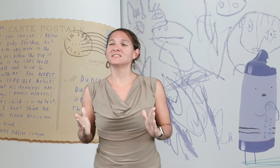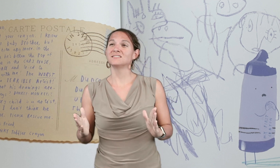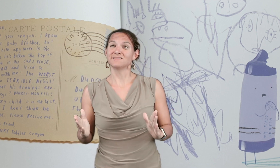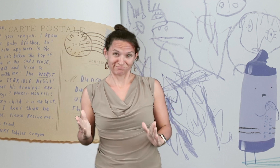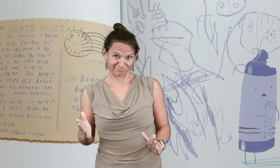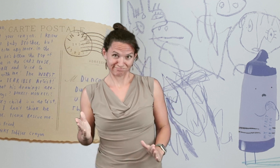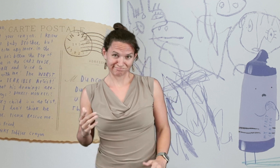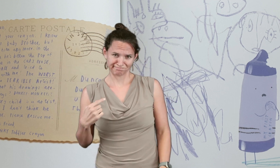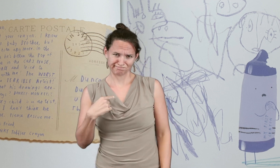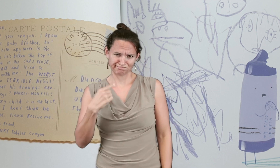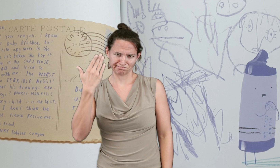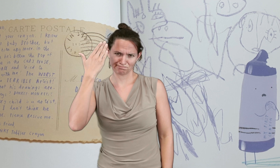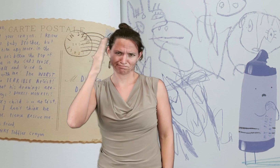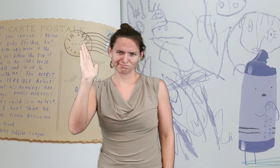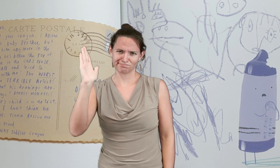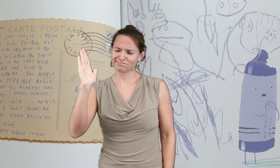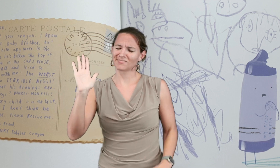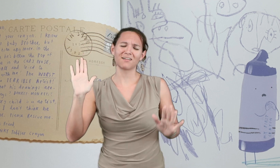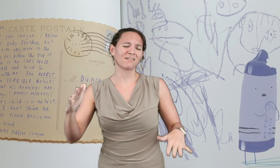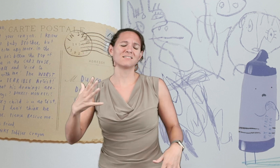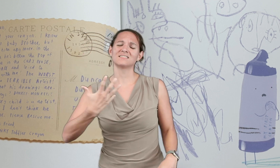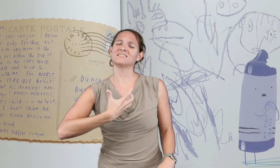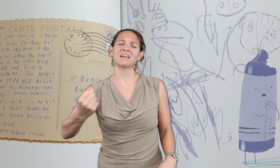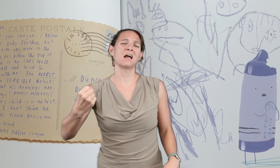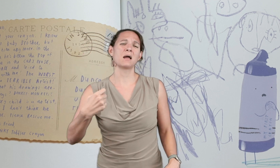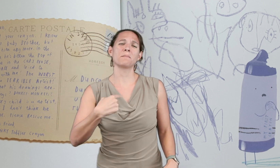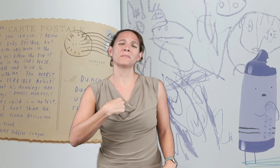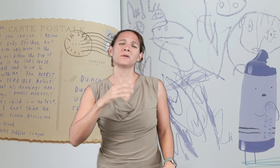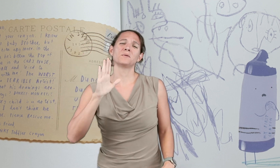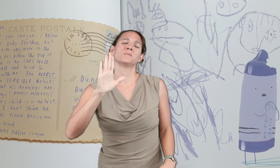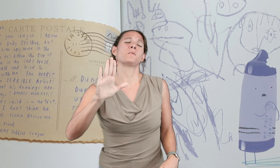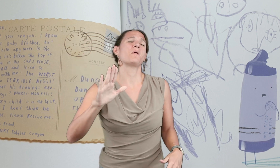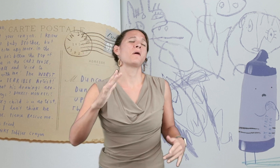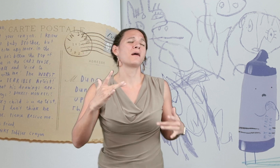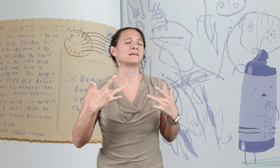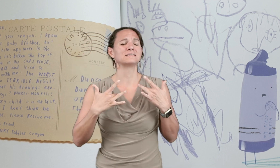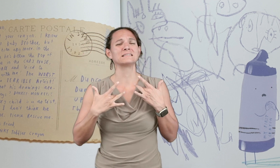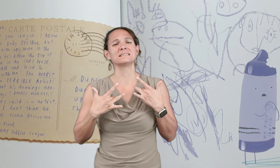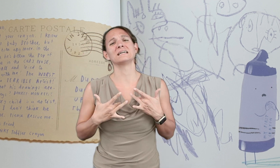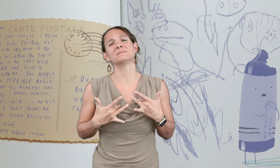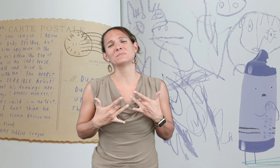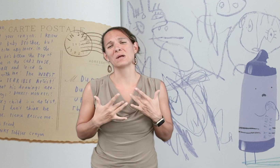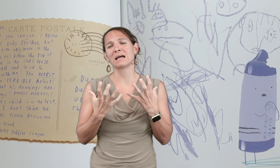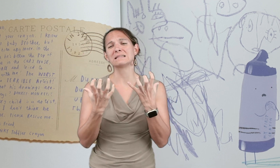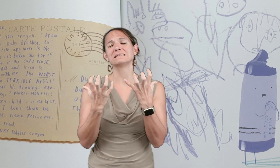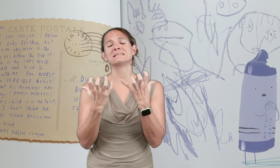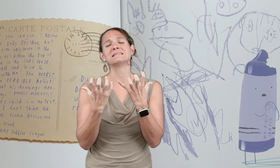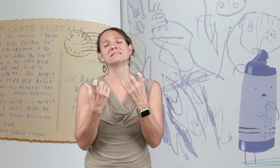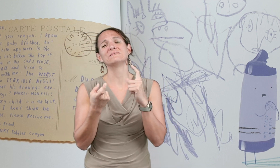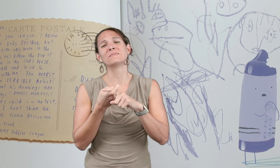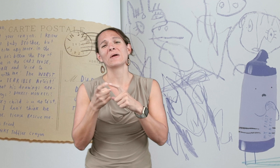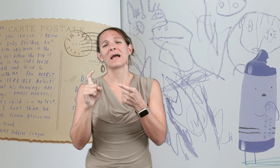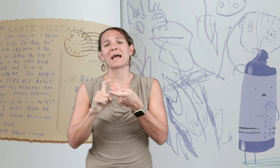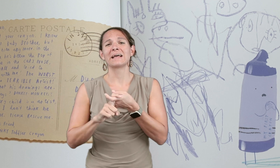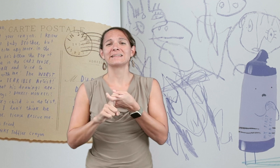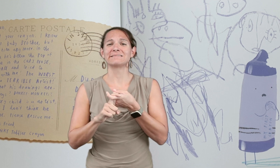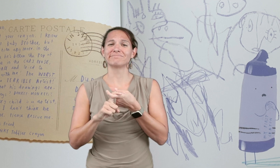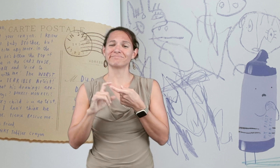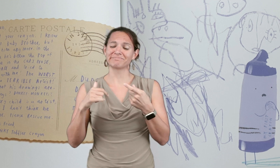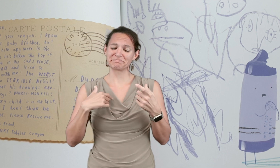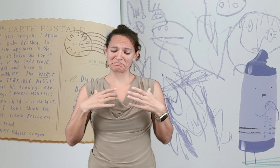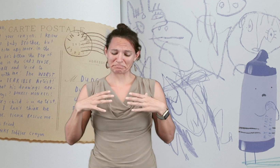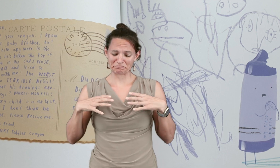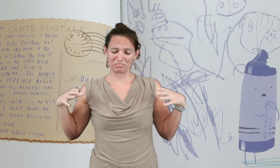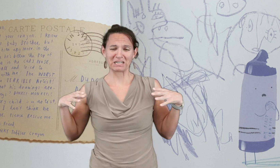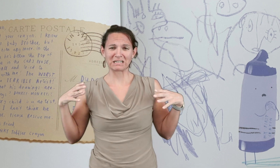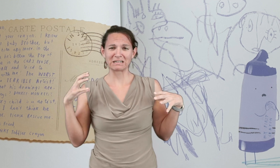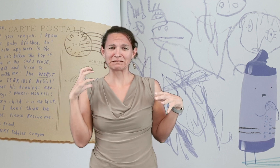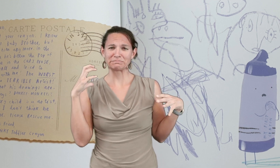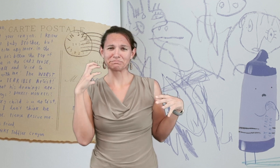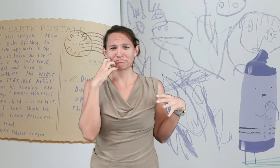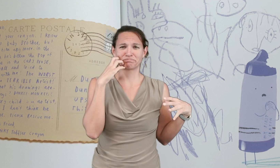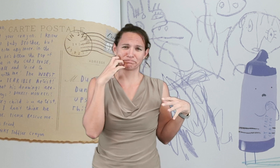every child is an artist. I donʻt know about that. Please take me! Your desperate friend,